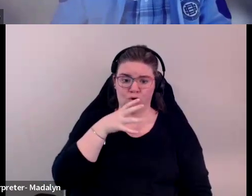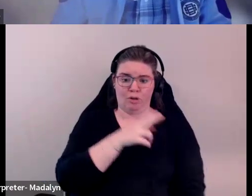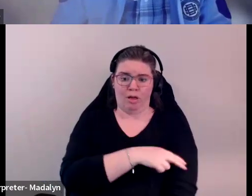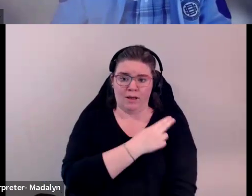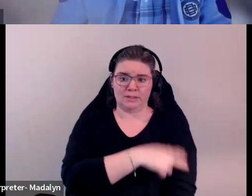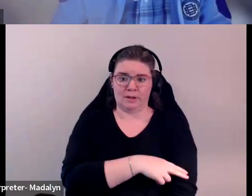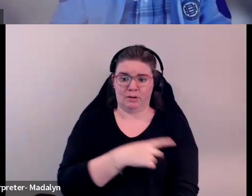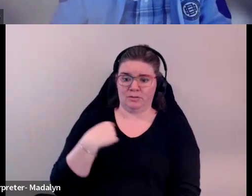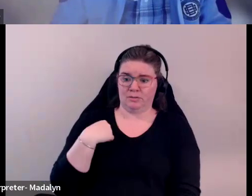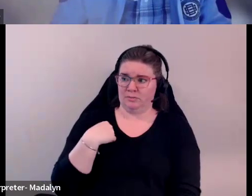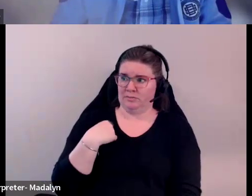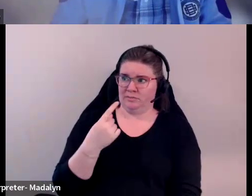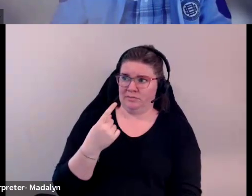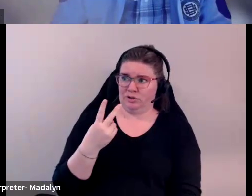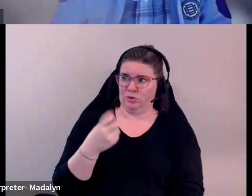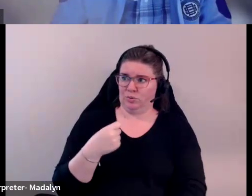Tom Olin: 2 or 4 years have closed.